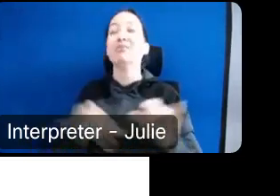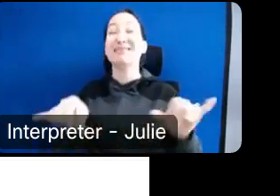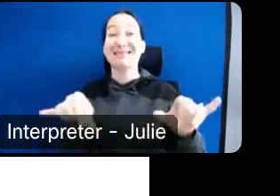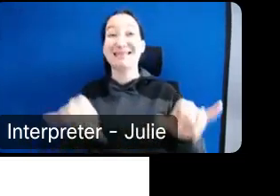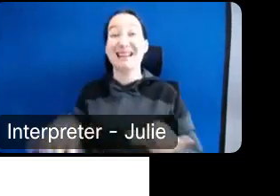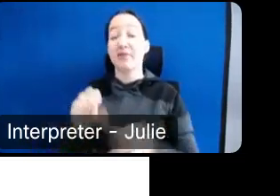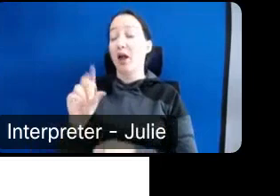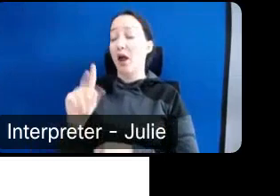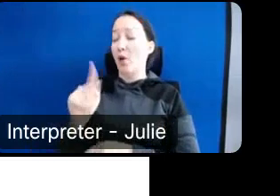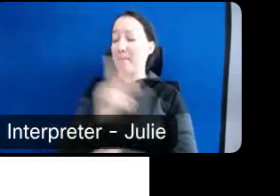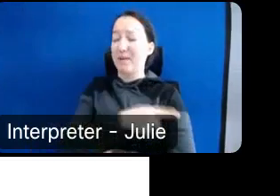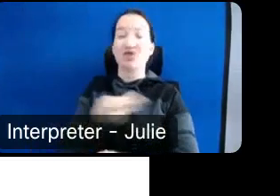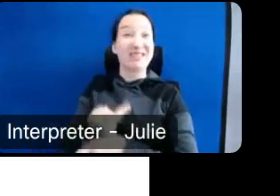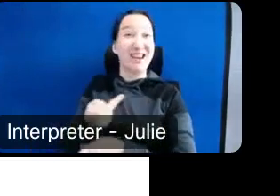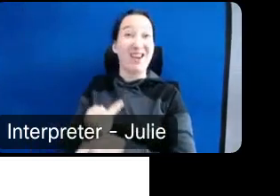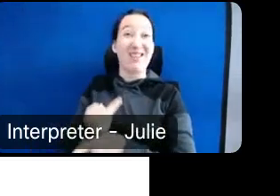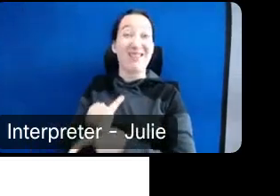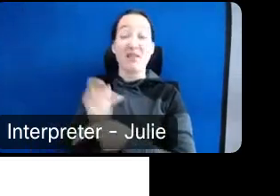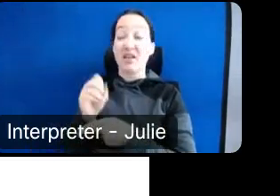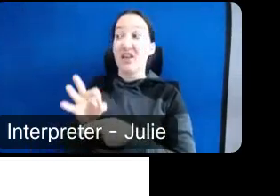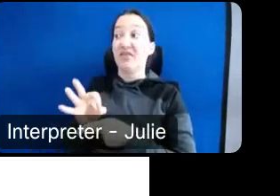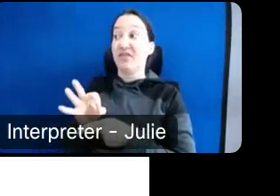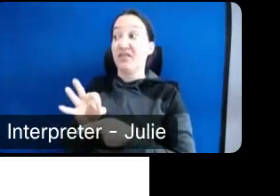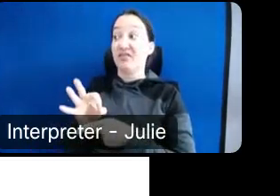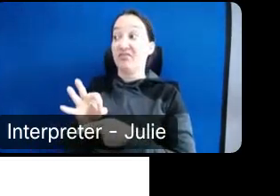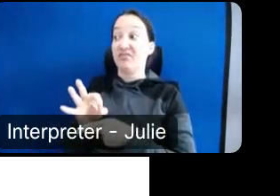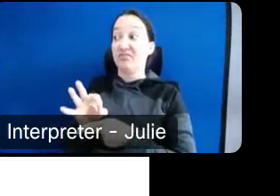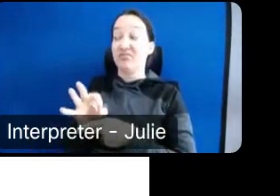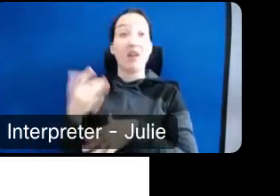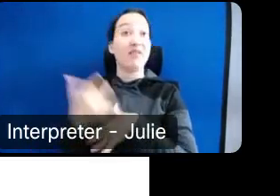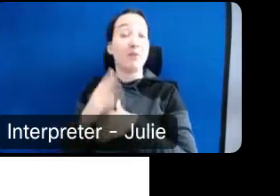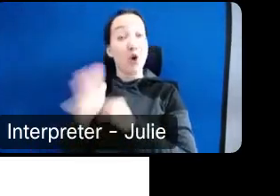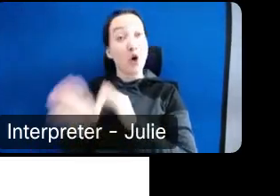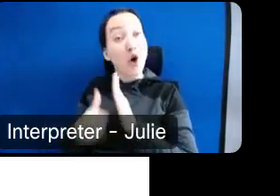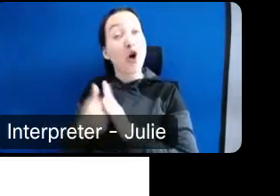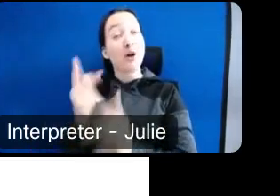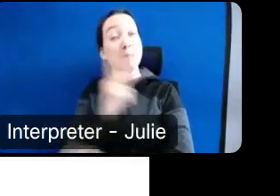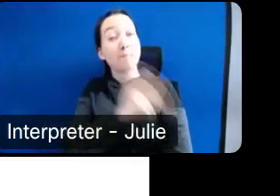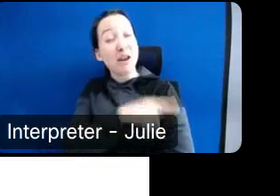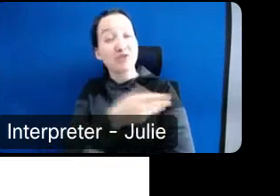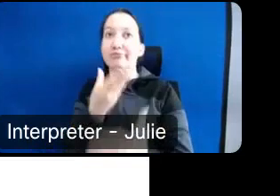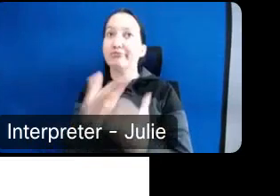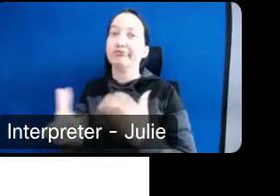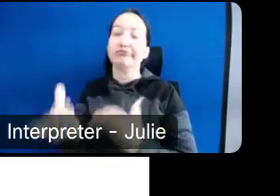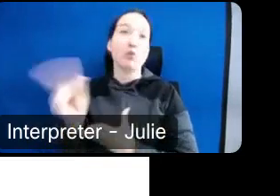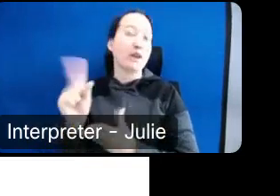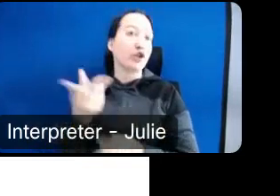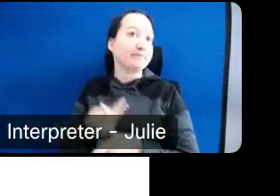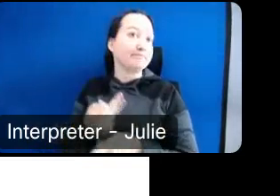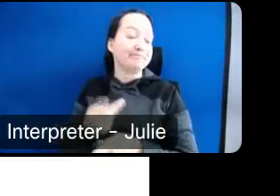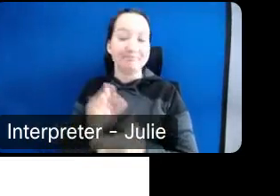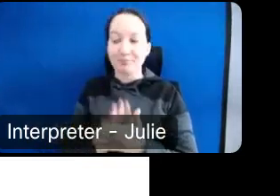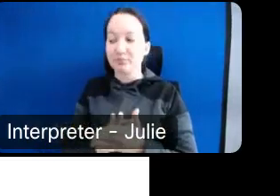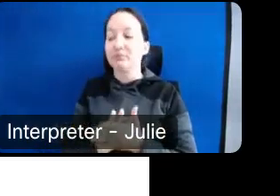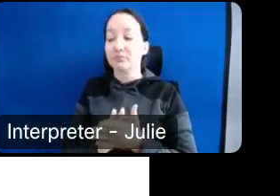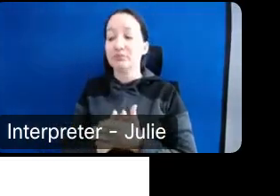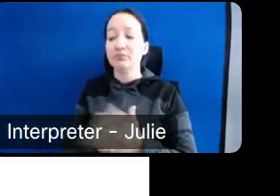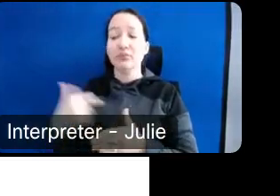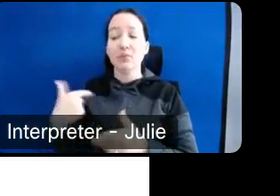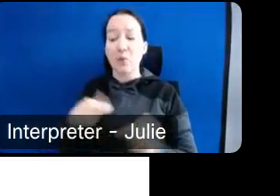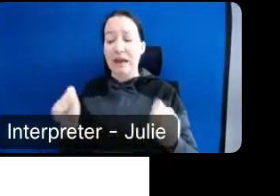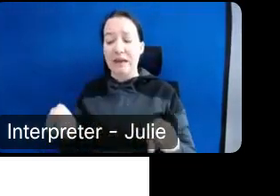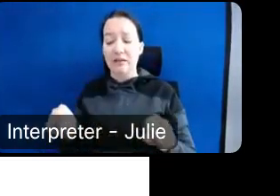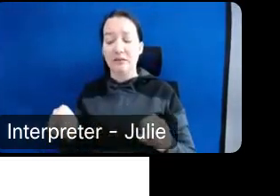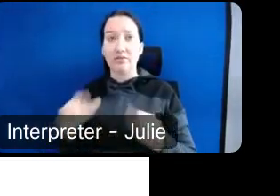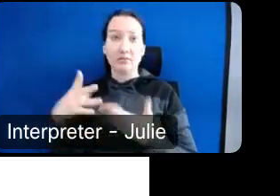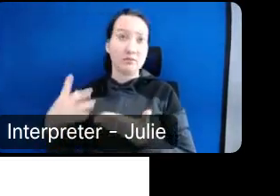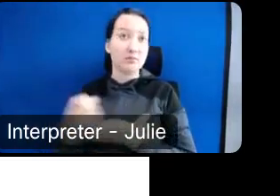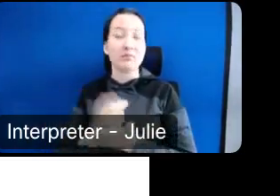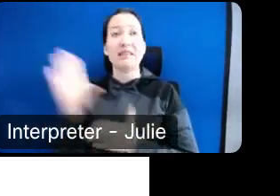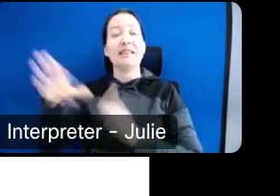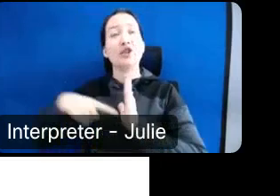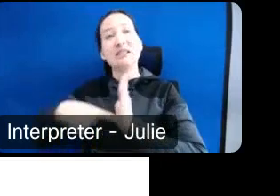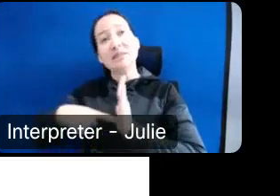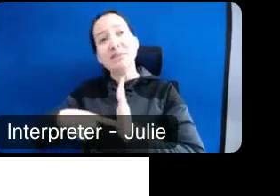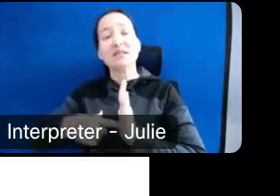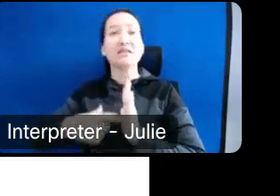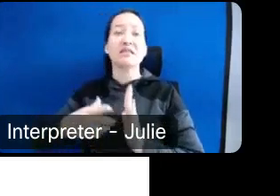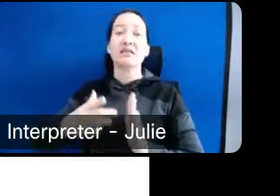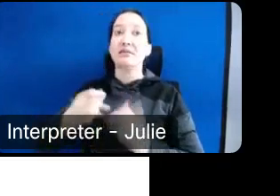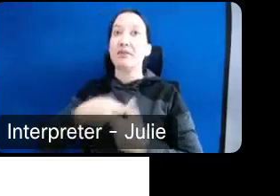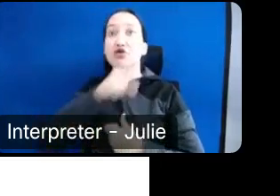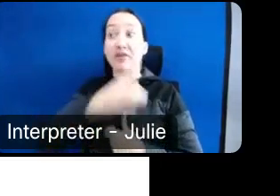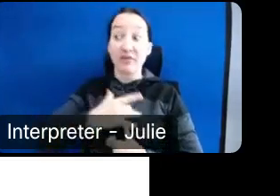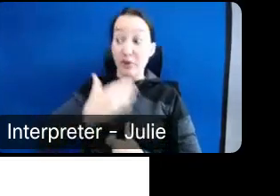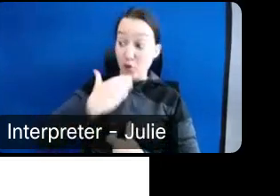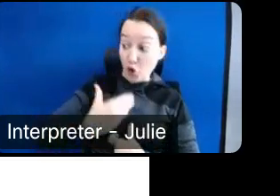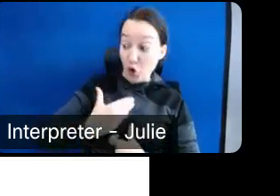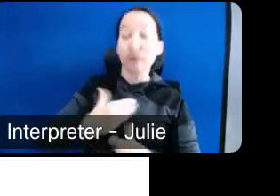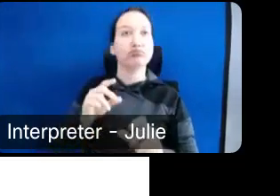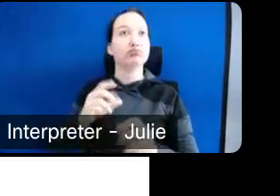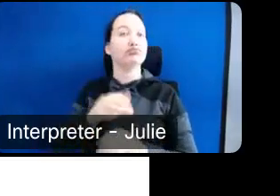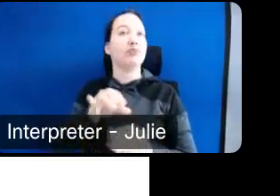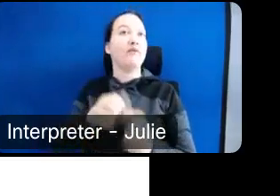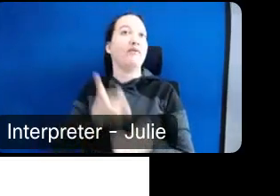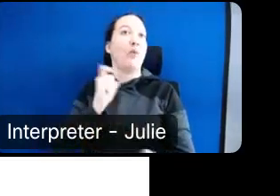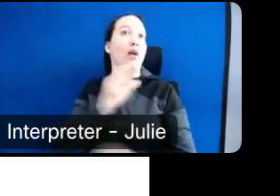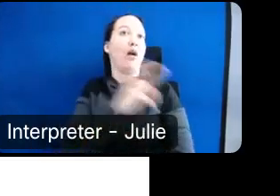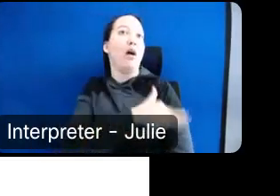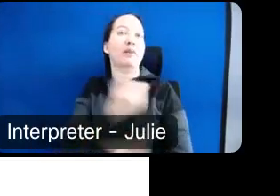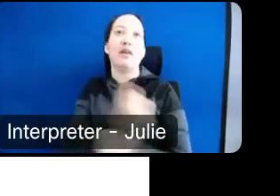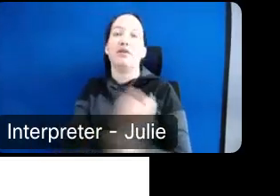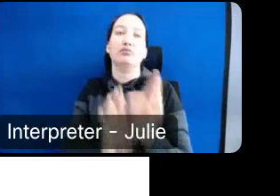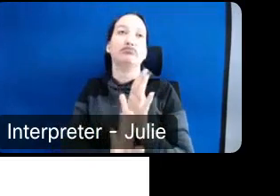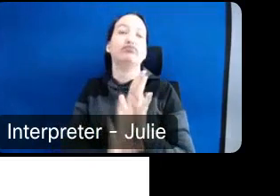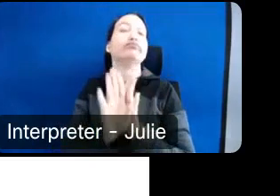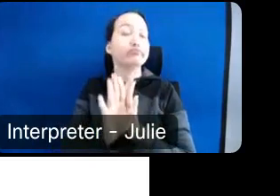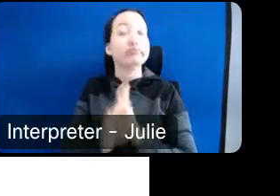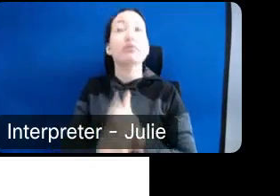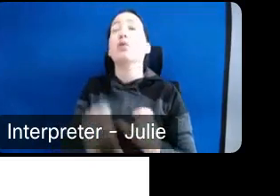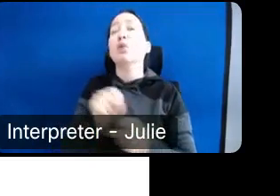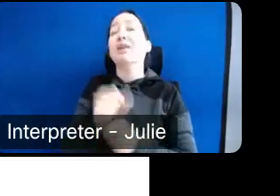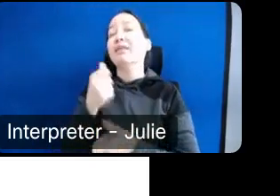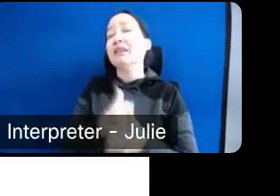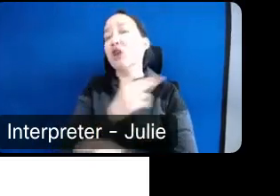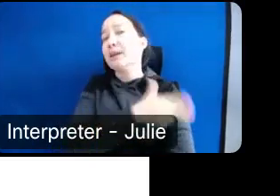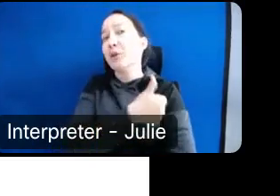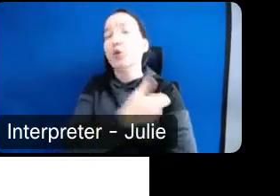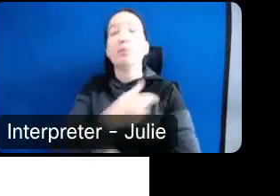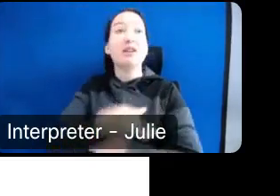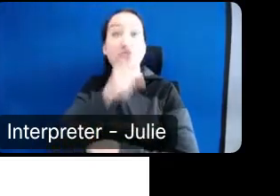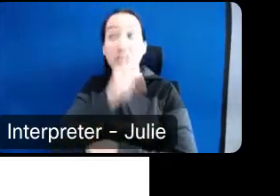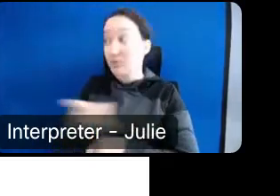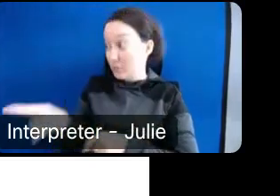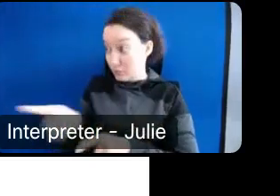Patient care that if universally made available to all our patients, regardless of where they get their care, uh, our ability to optimize their symptoms, make them feel as good as possible, and keep them out of the hospital all that goes up. And so we've been working with each of our facilities to make sure they are able to.